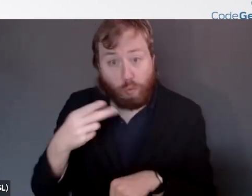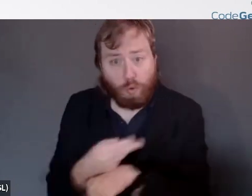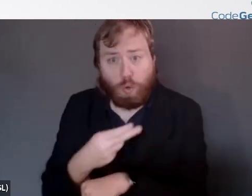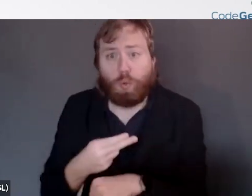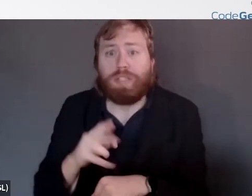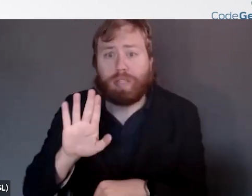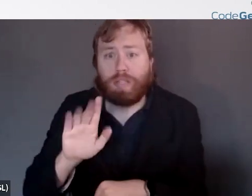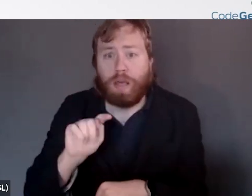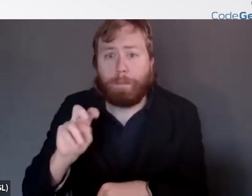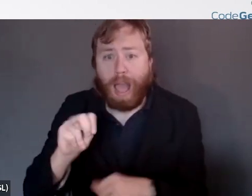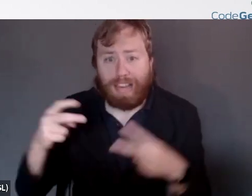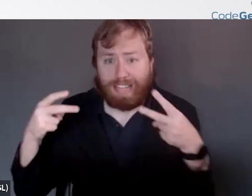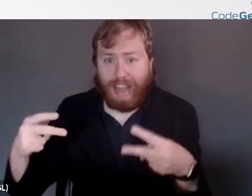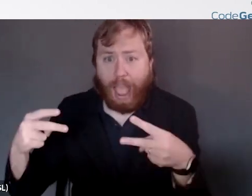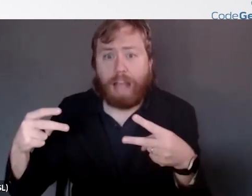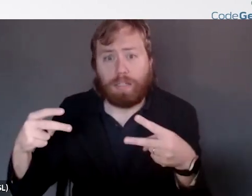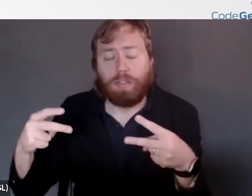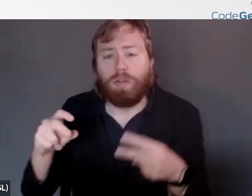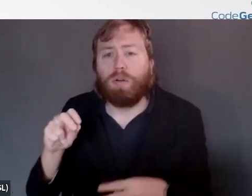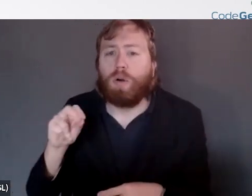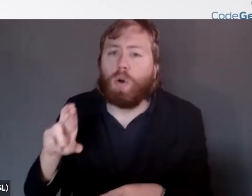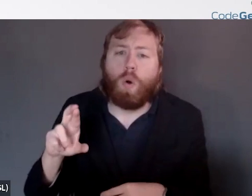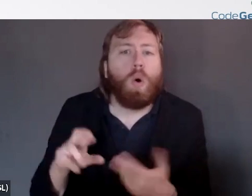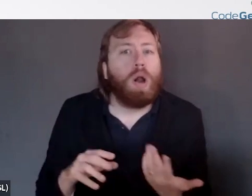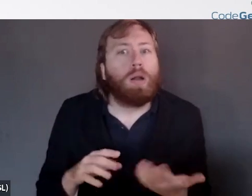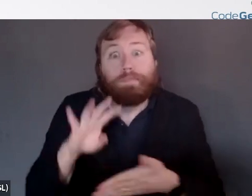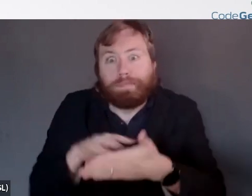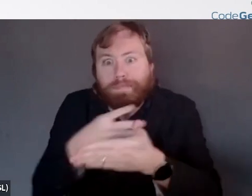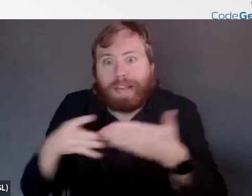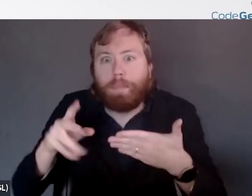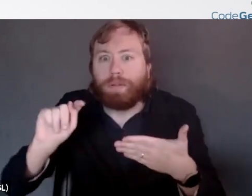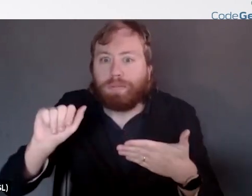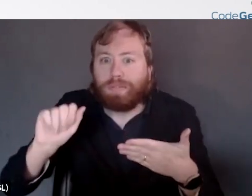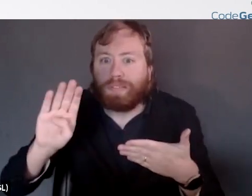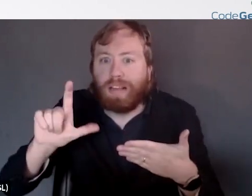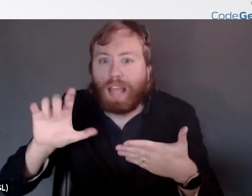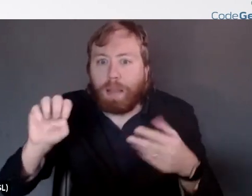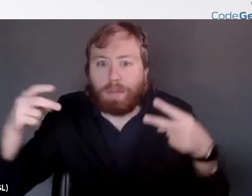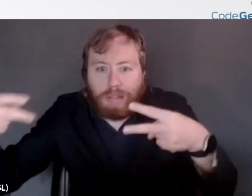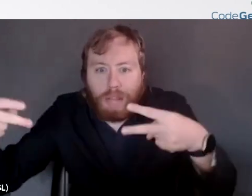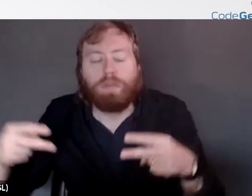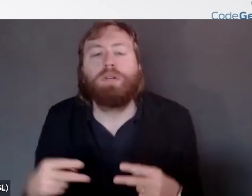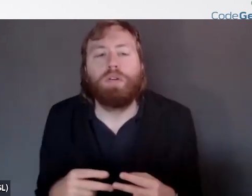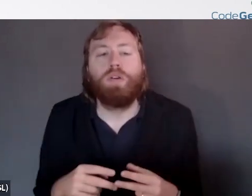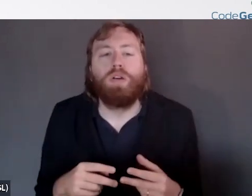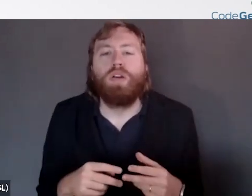for building a button or a table tag for building a table, then the browser is going to be doing a lot of the work for you